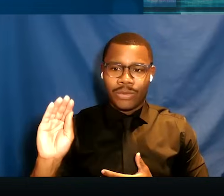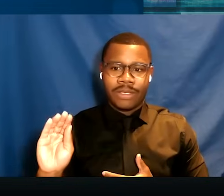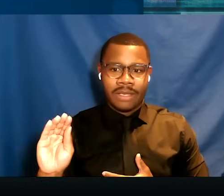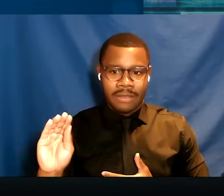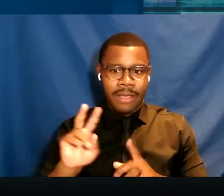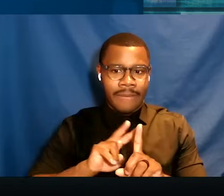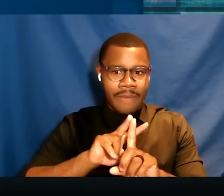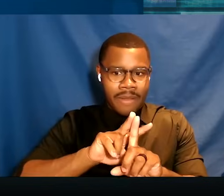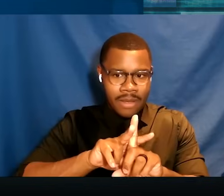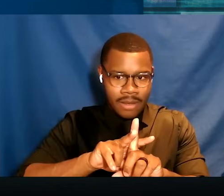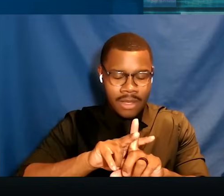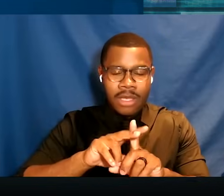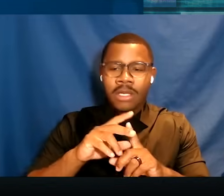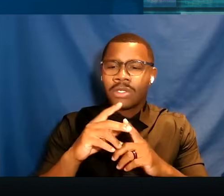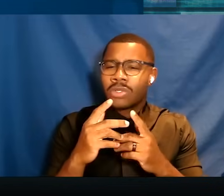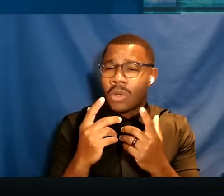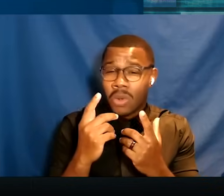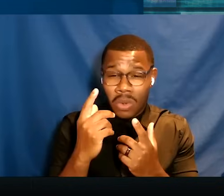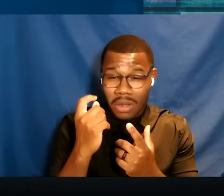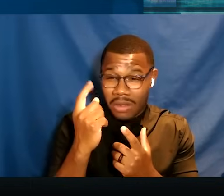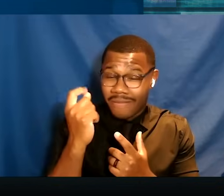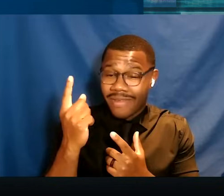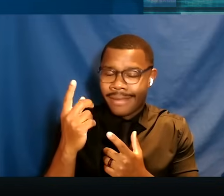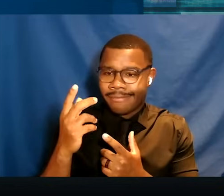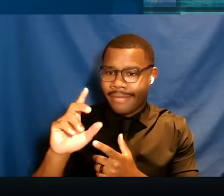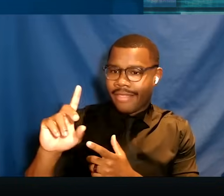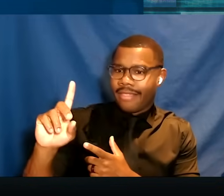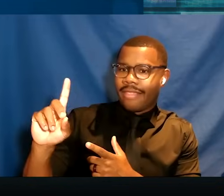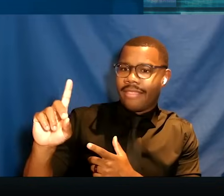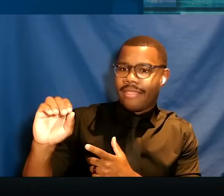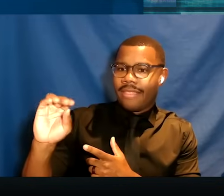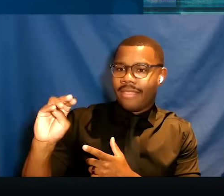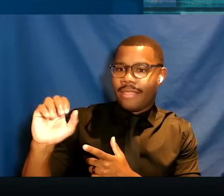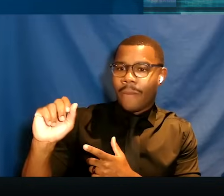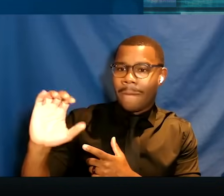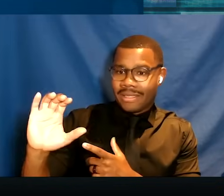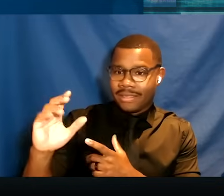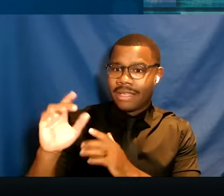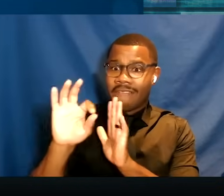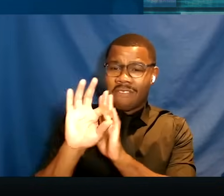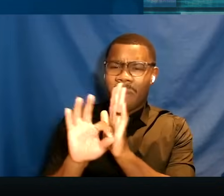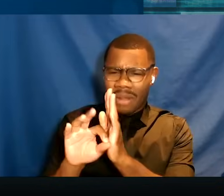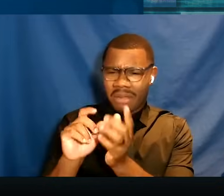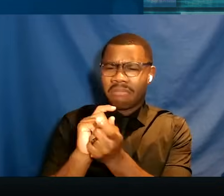So every element of the domestic formula has improved. But all of that pales in comparison to the improvement